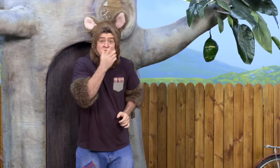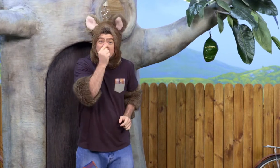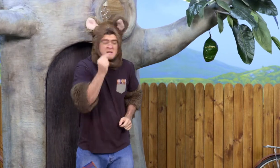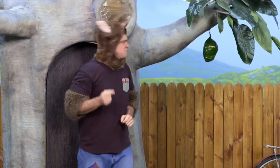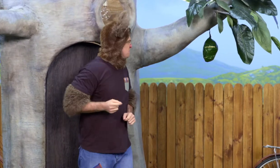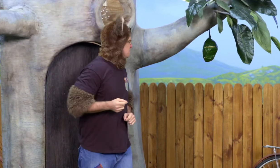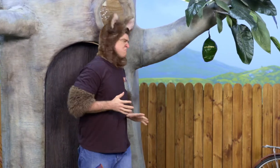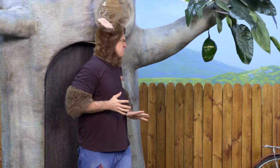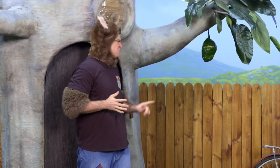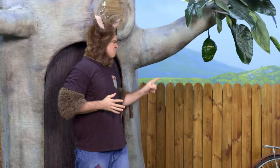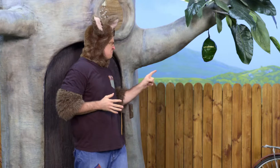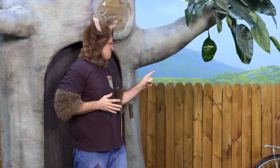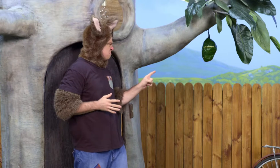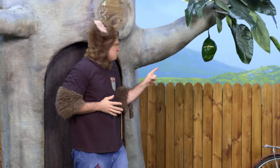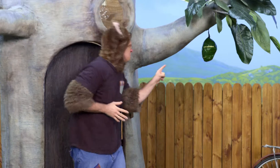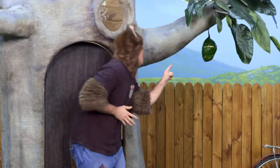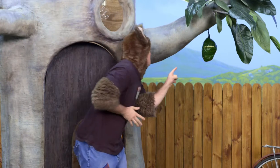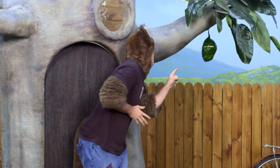I wonder if I could eat it. No.